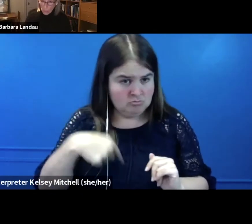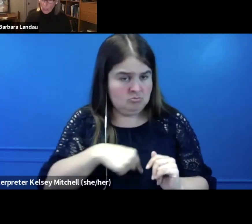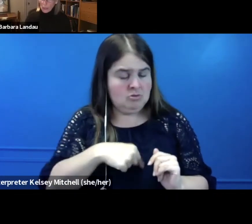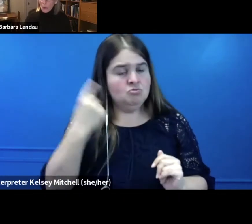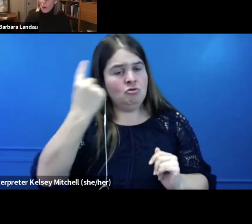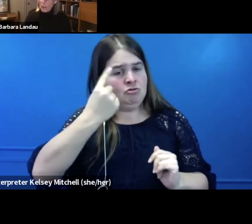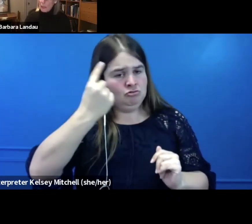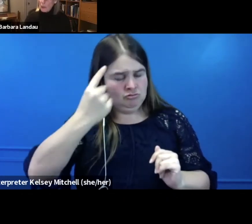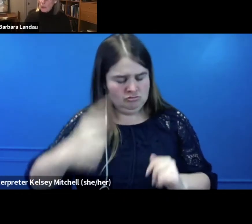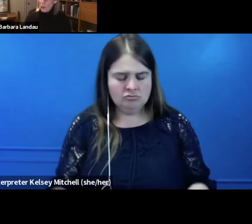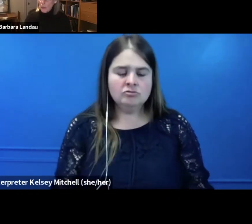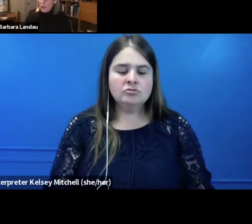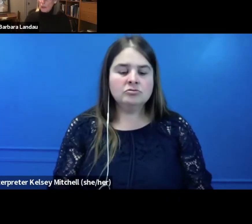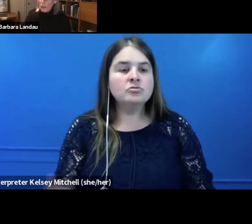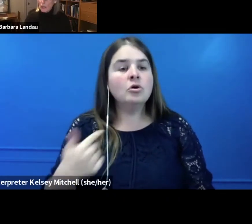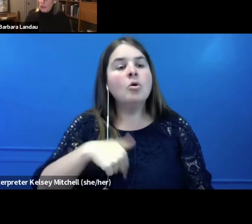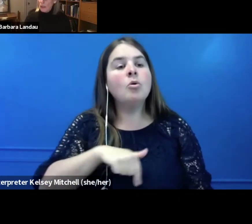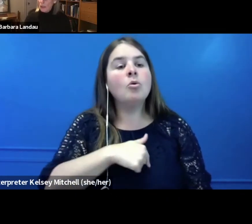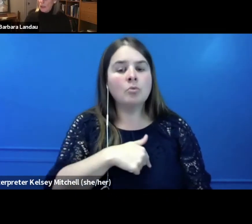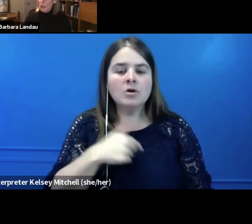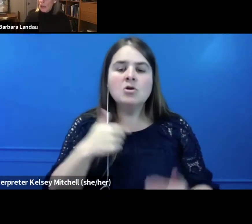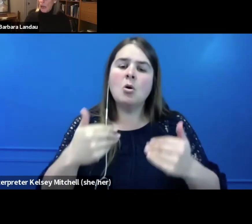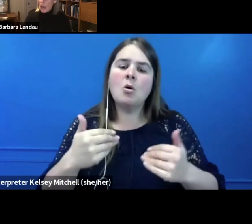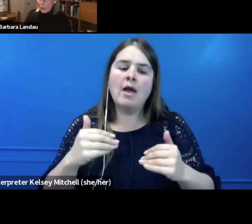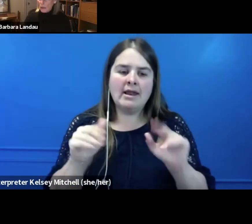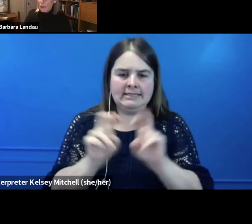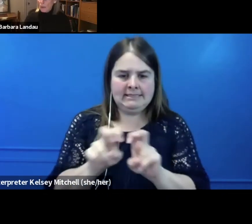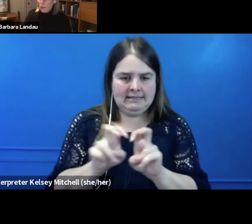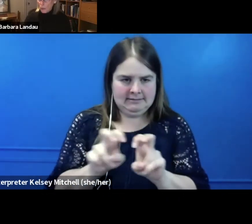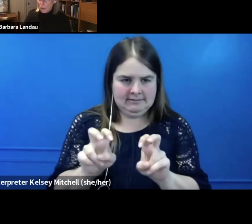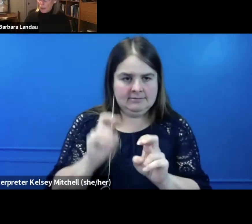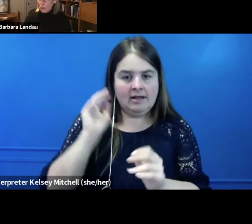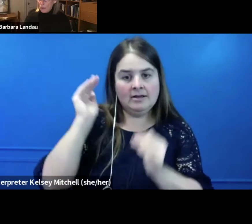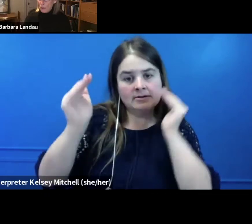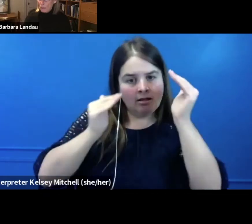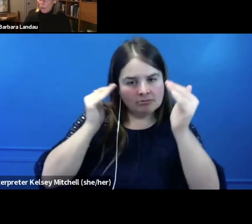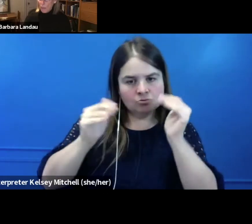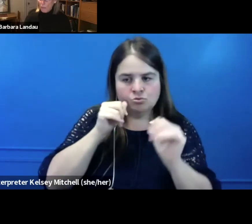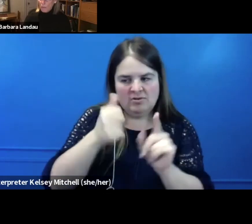and so what we did was we also tested